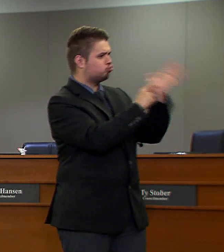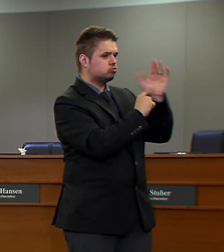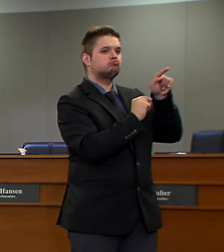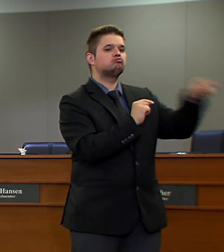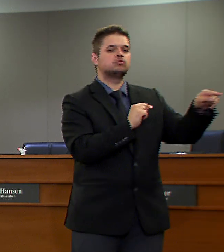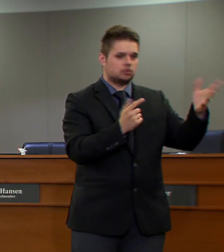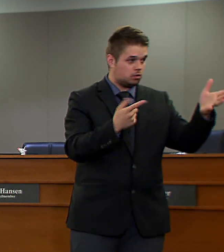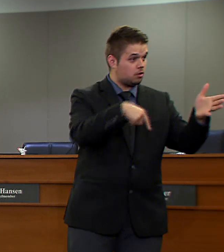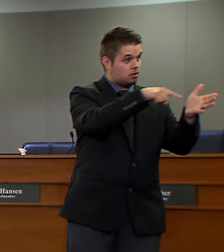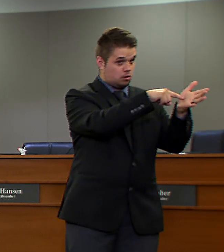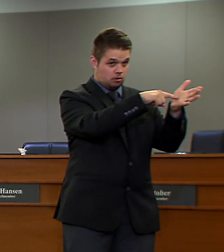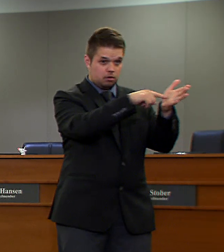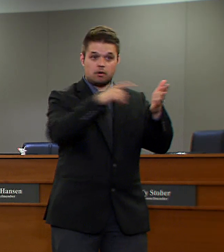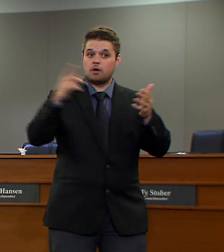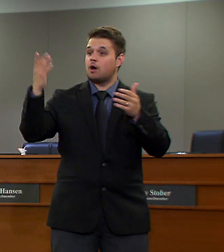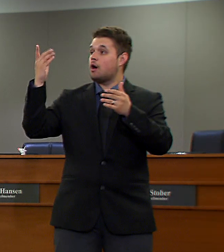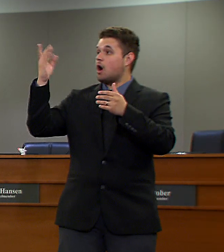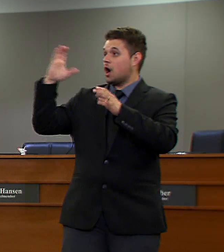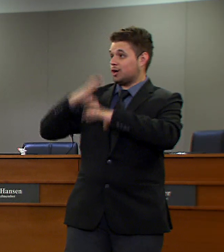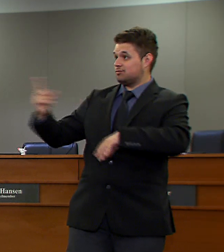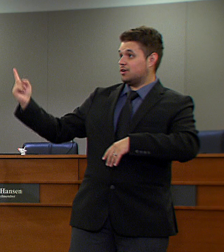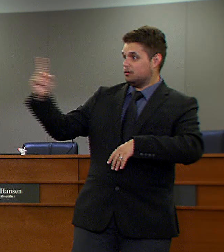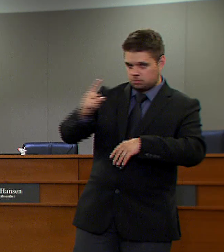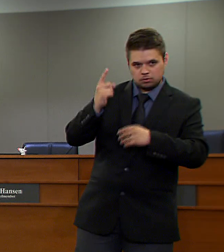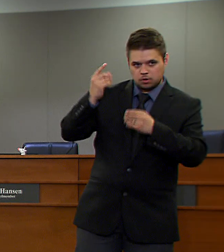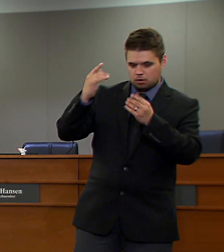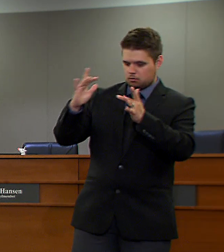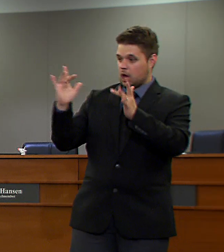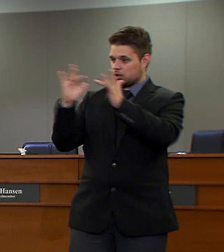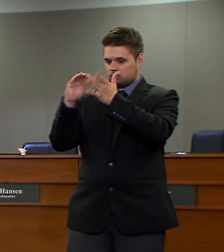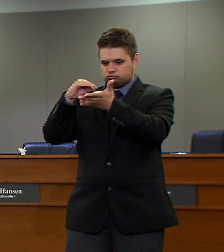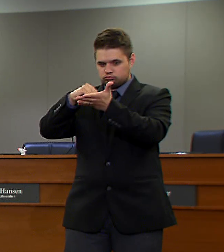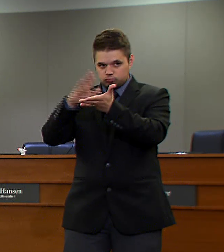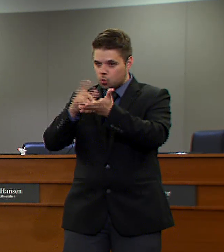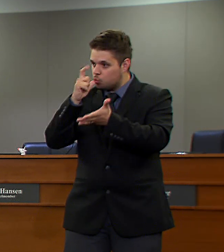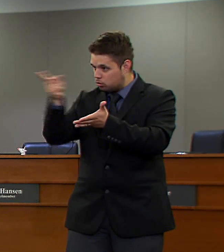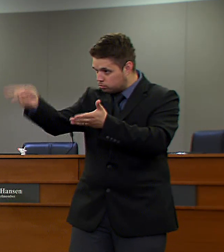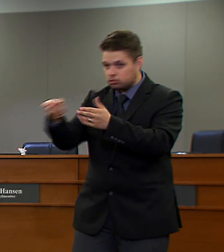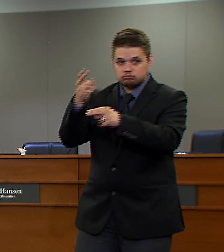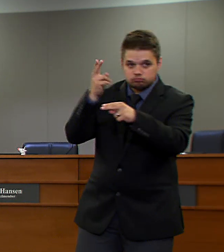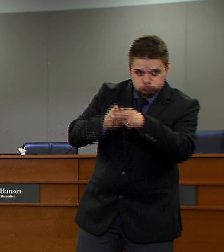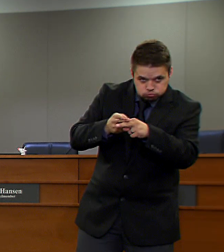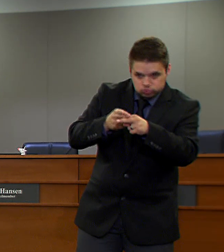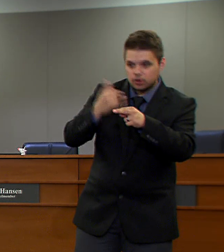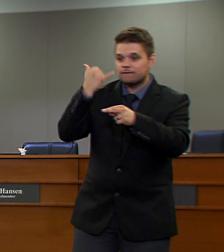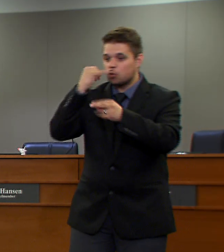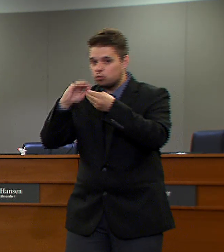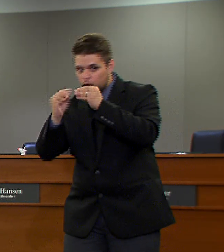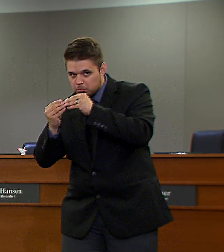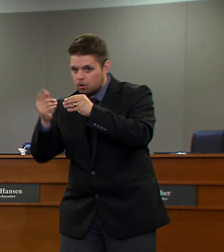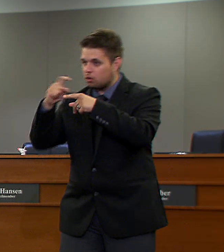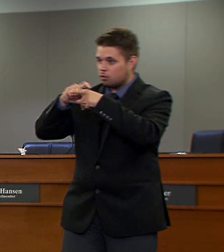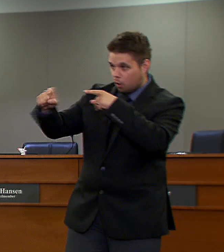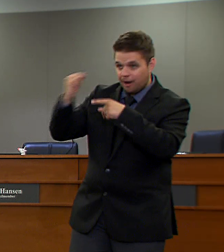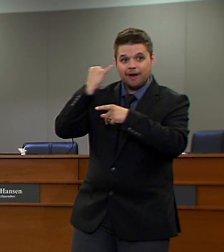guests, if necessary, to provide notification of any positive COVID-19 exposures.